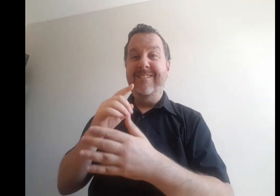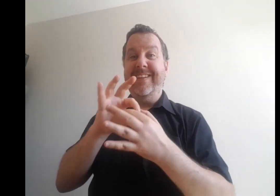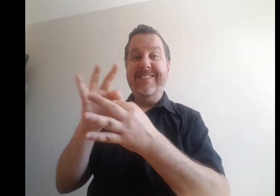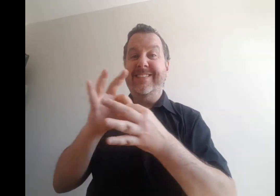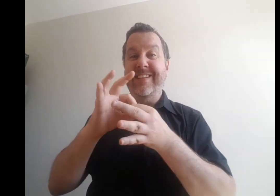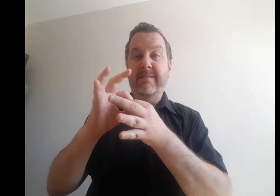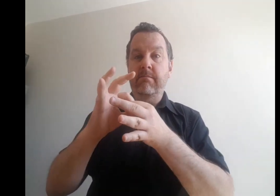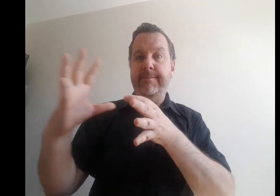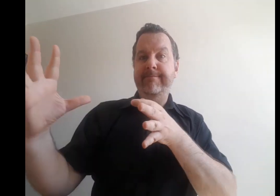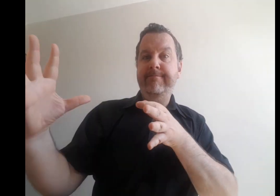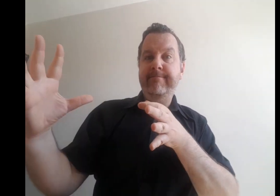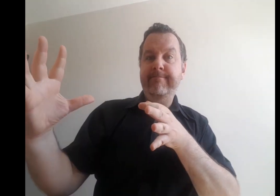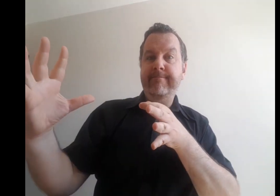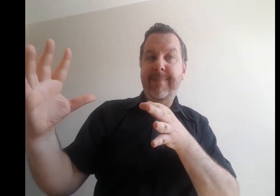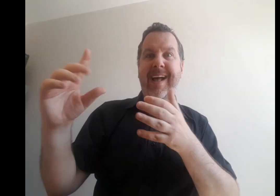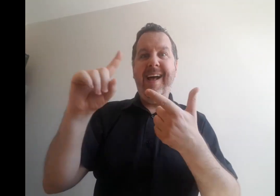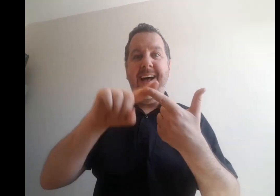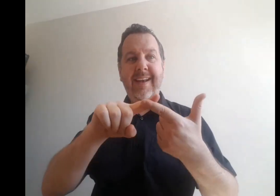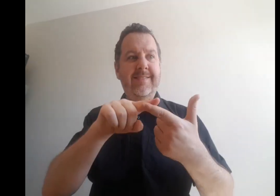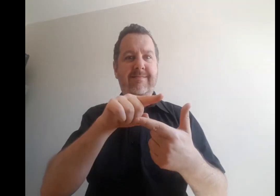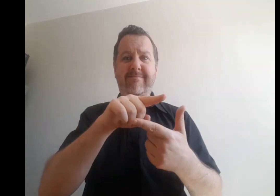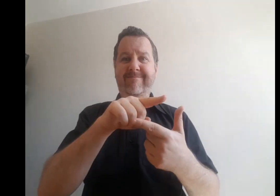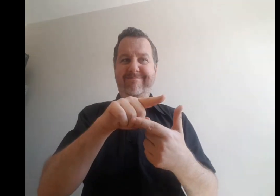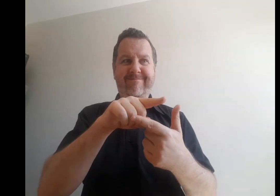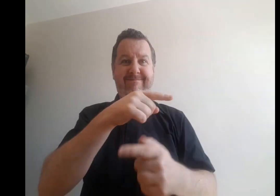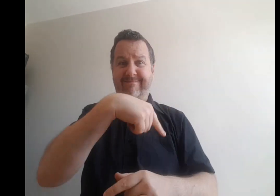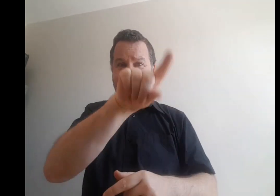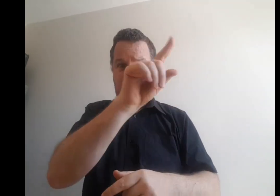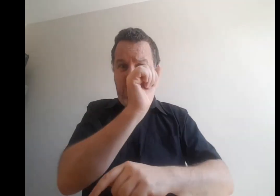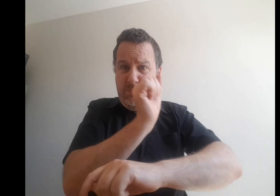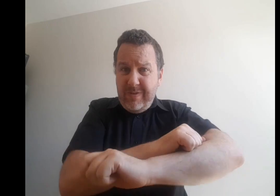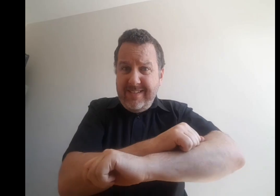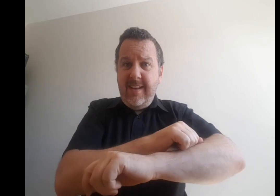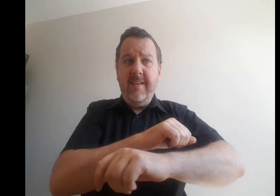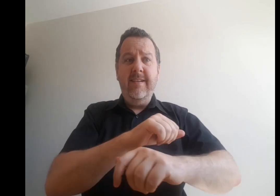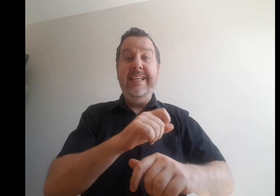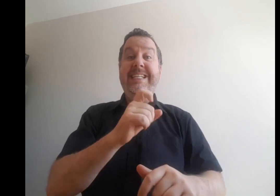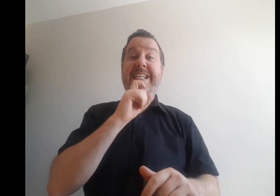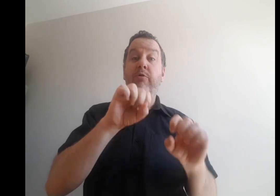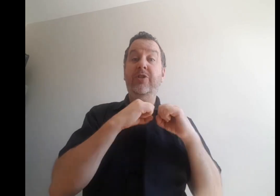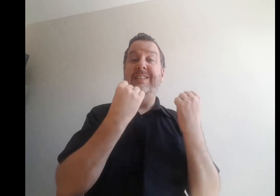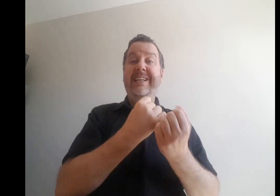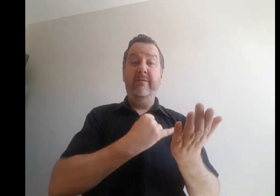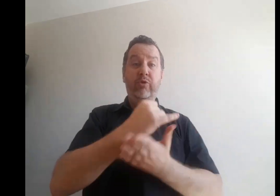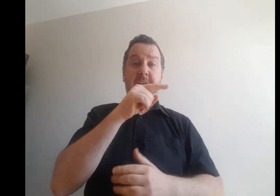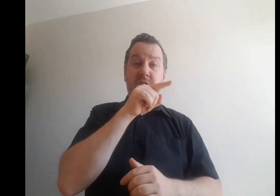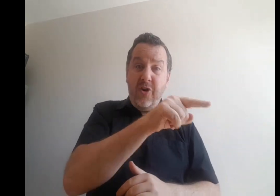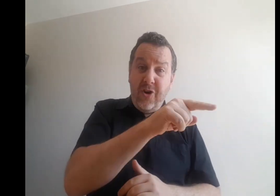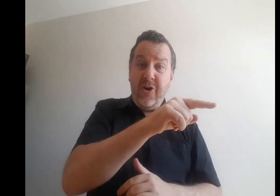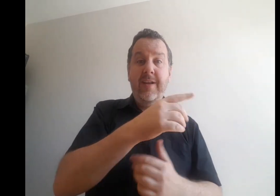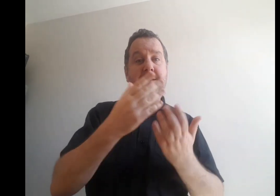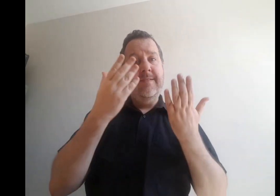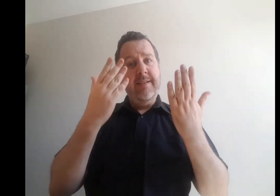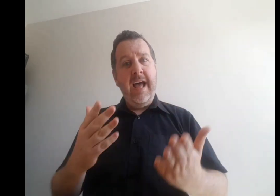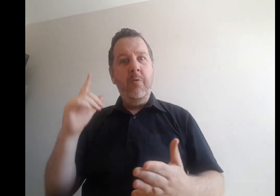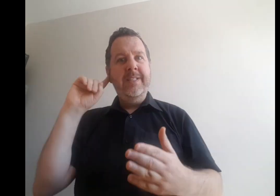as well as having been sent to prison and being rejected from hearing society,